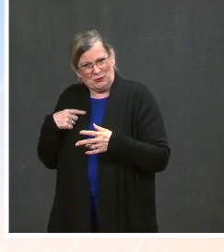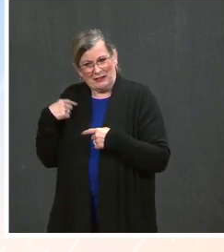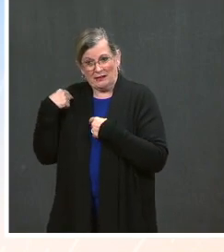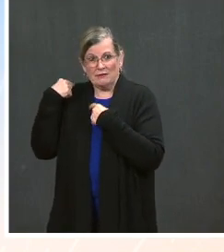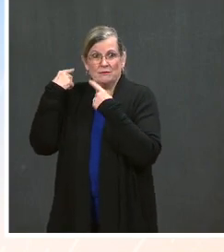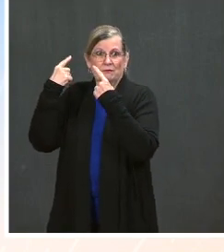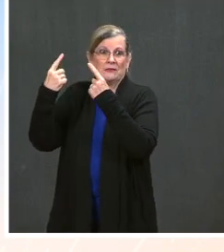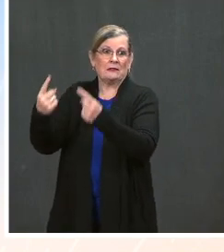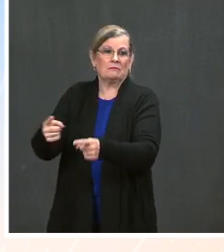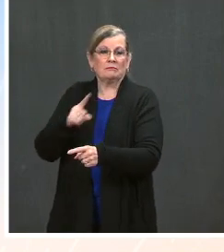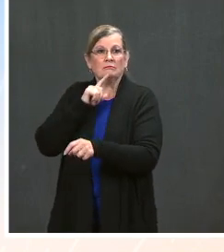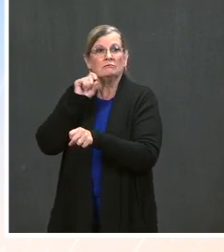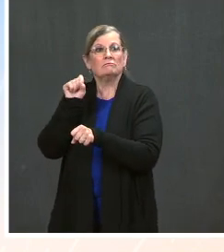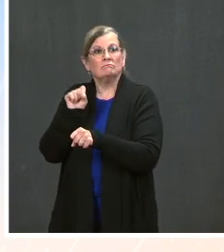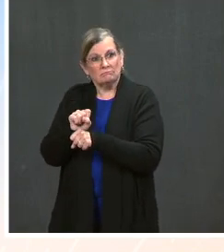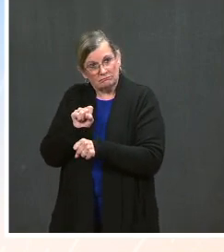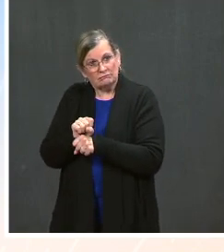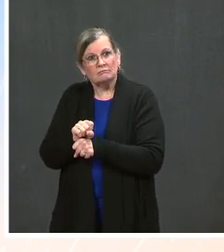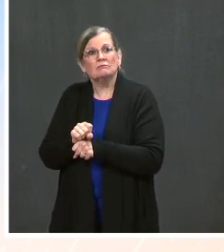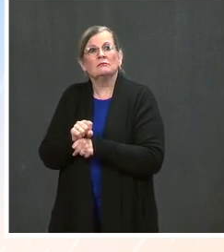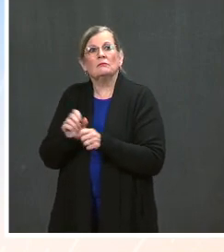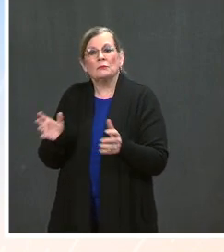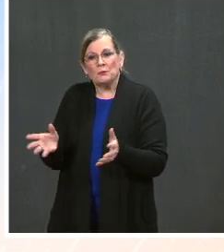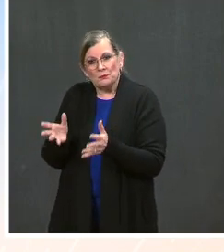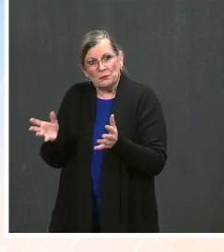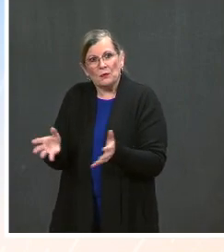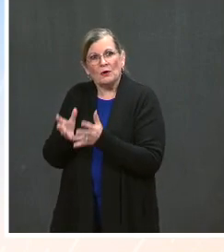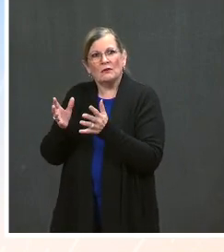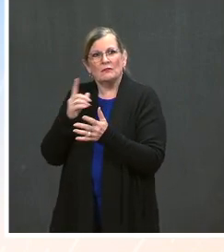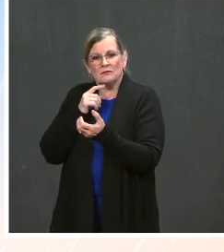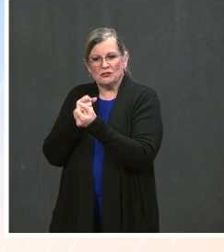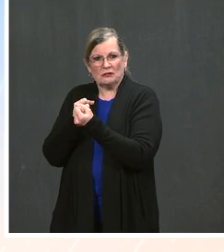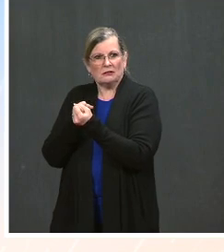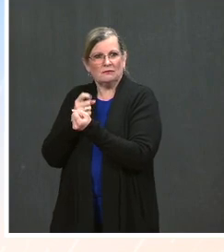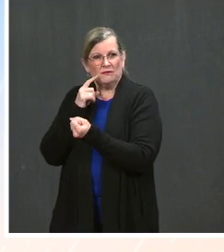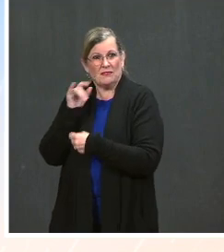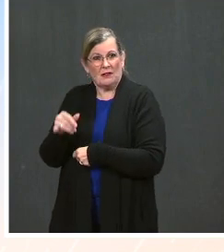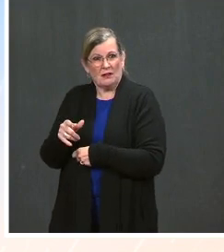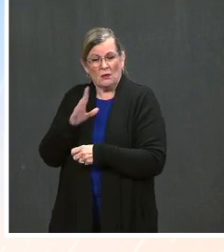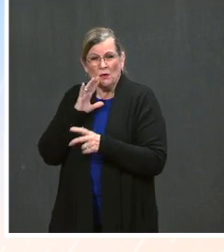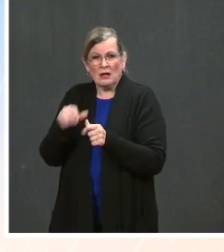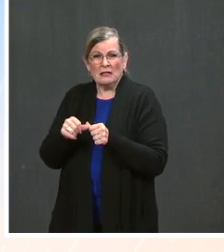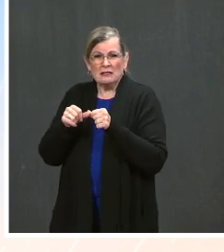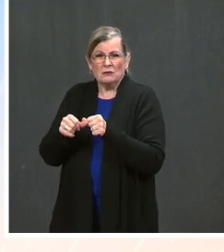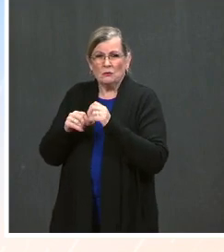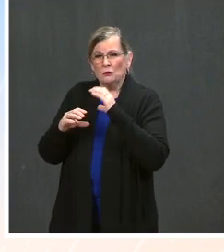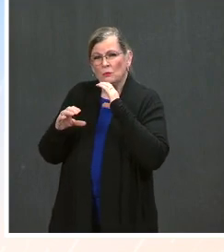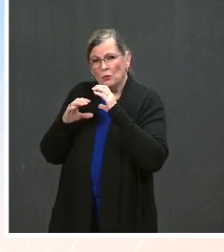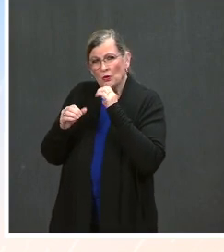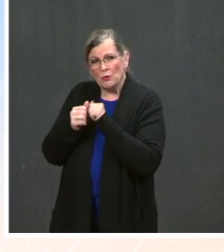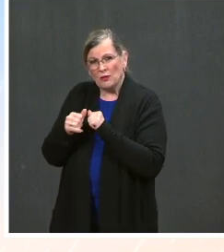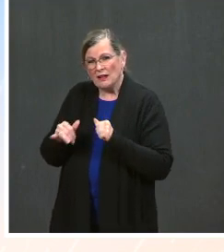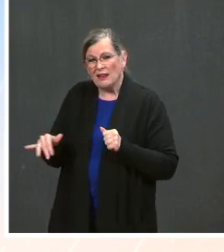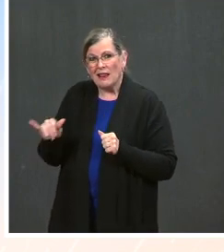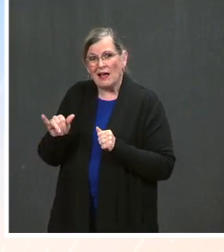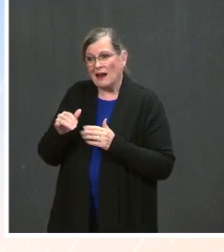He will continue to communicate with and work with leaders like Stacey Abrams and others, who are, you know,